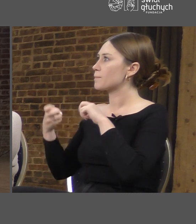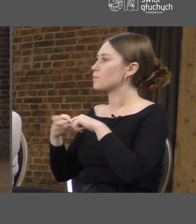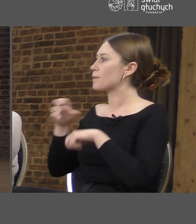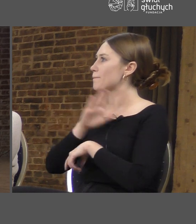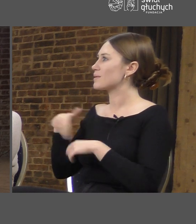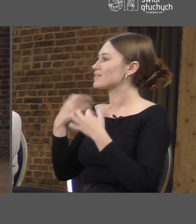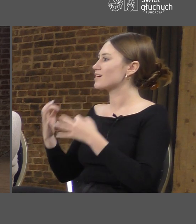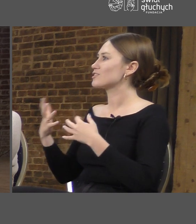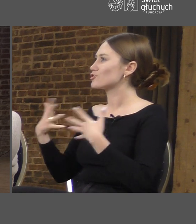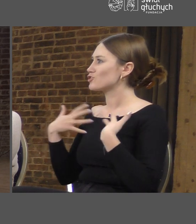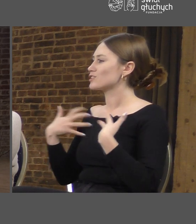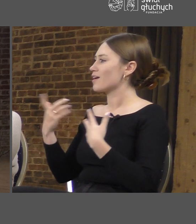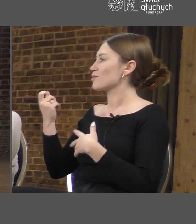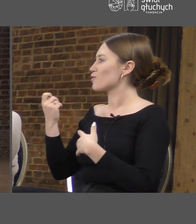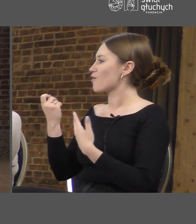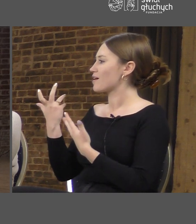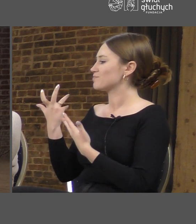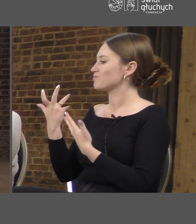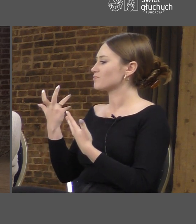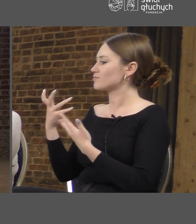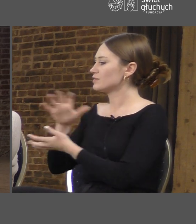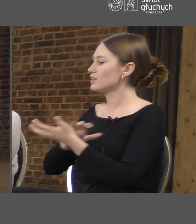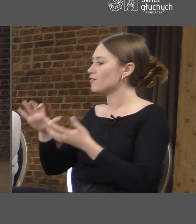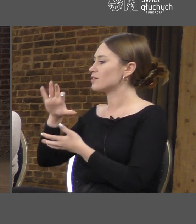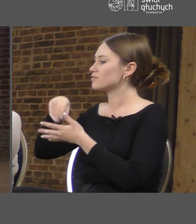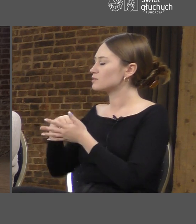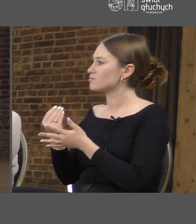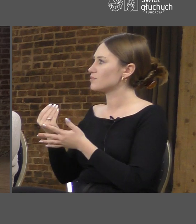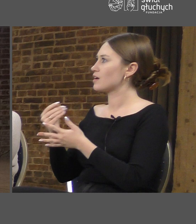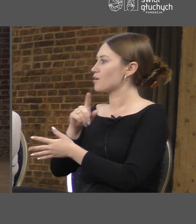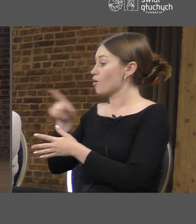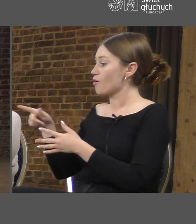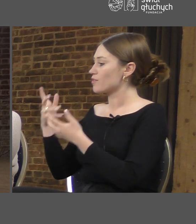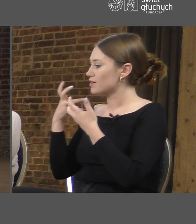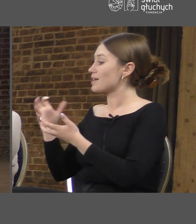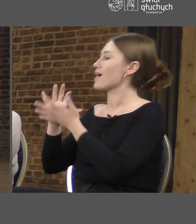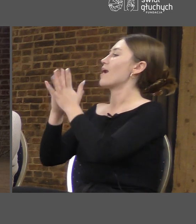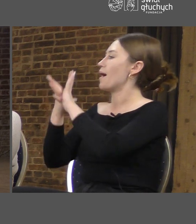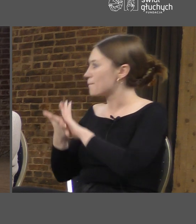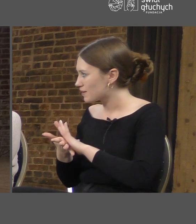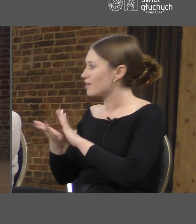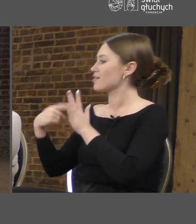in such a world of a little medical model, that they are trying to to rehabilitate, to cure,